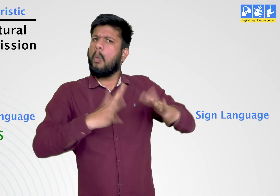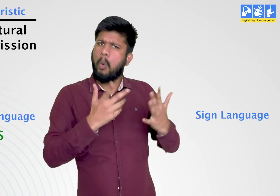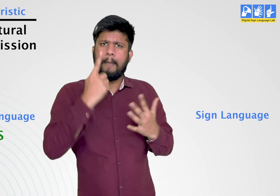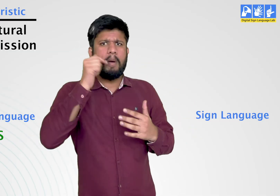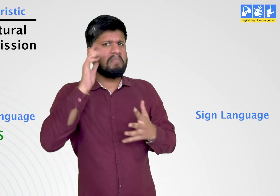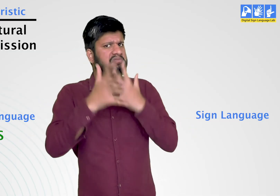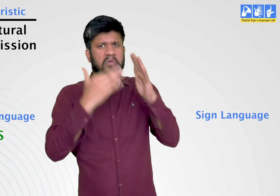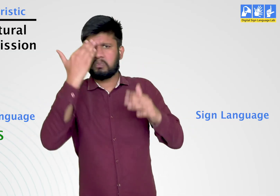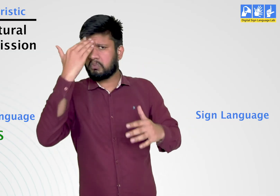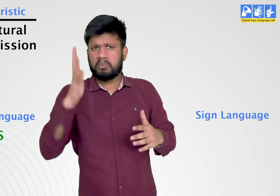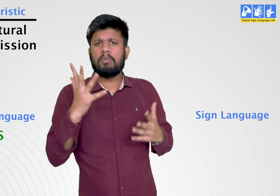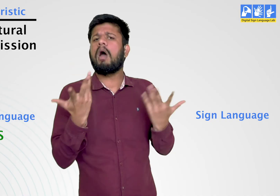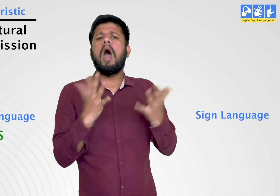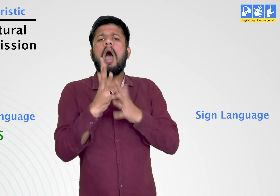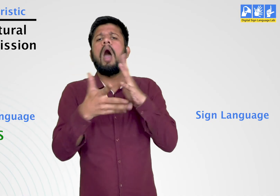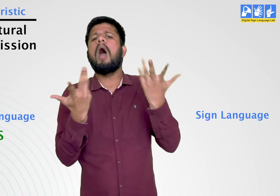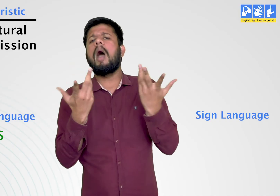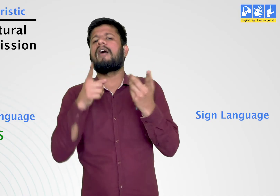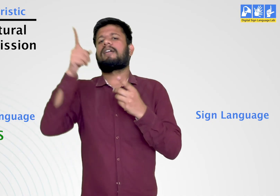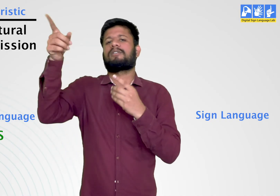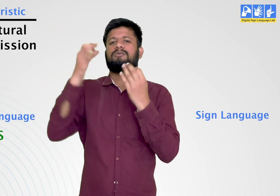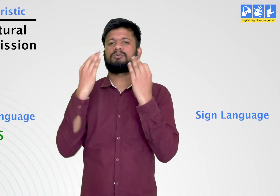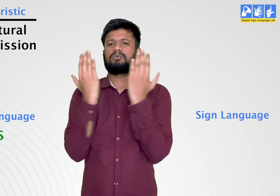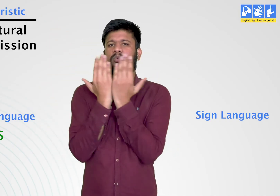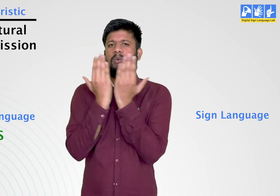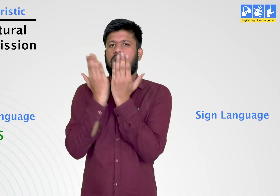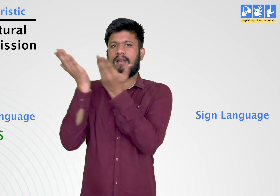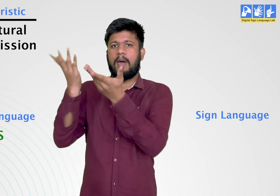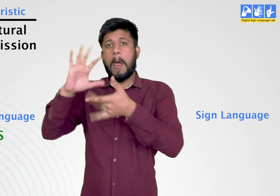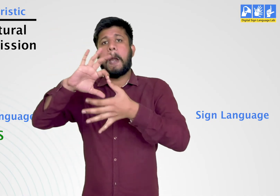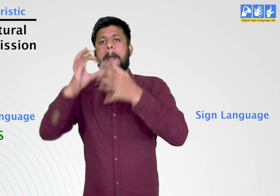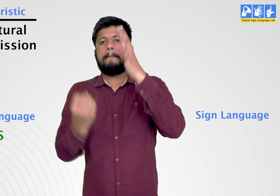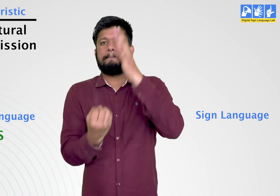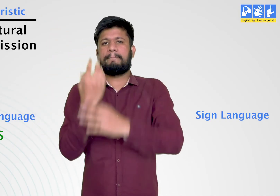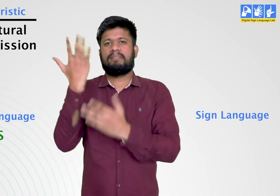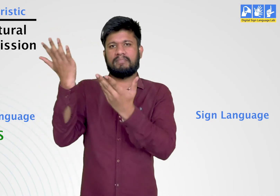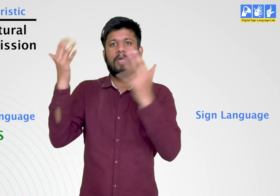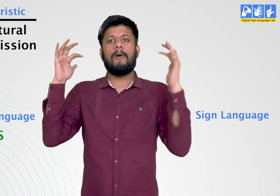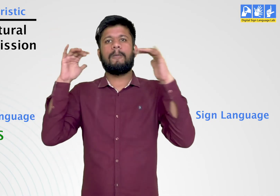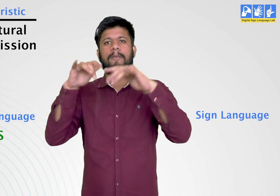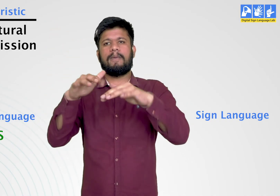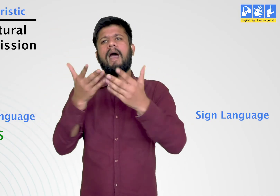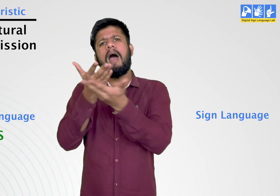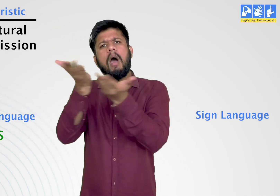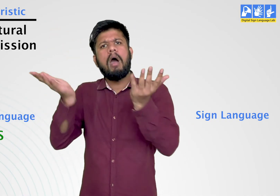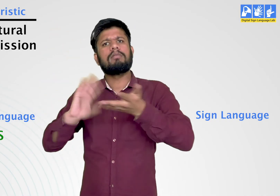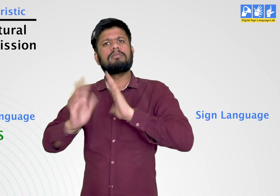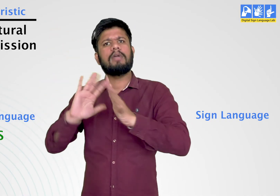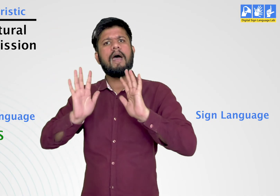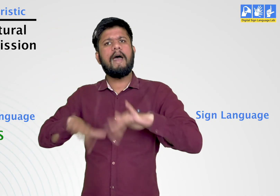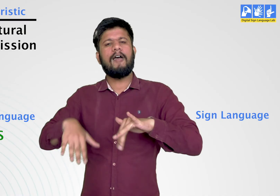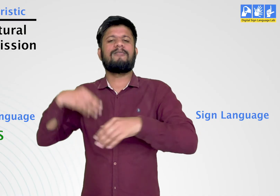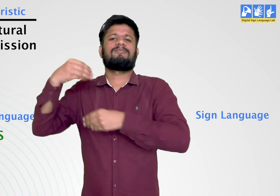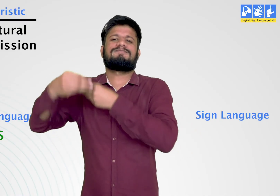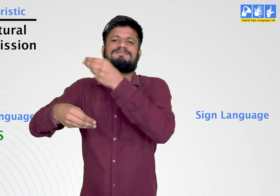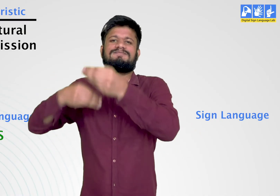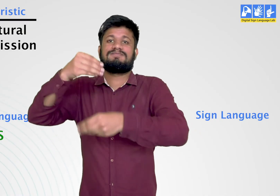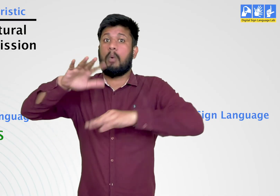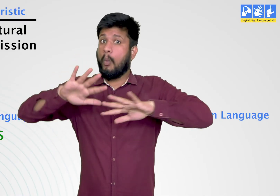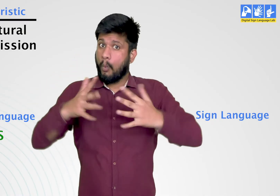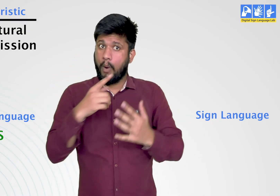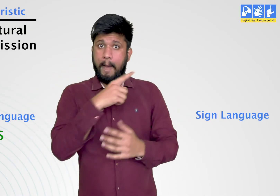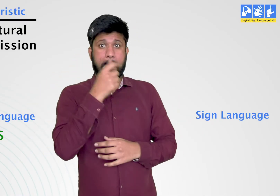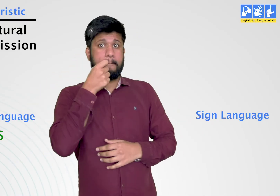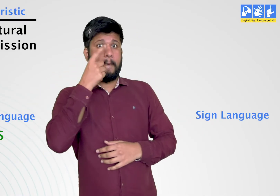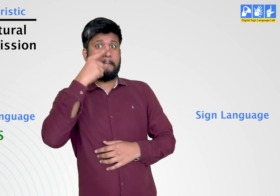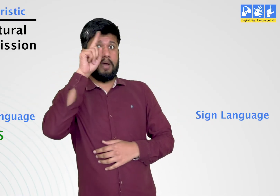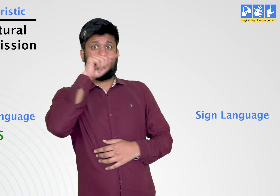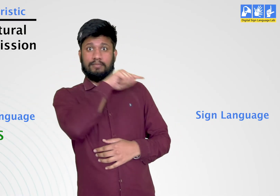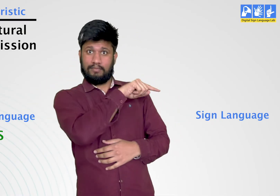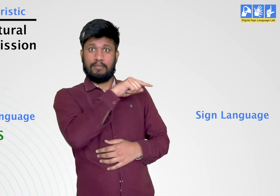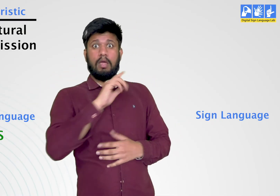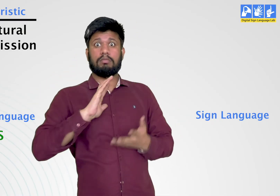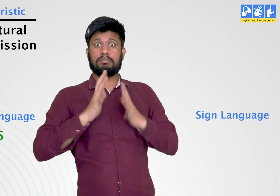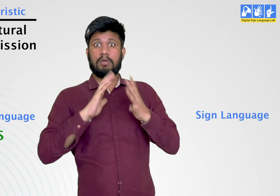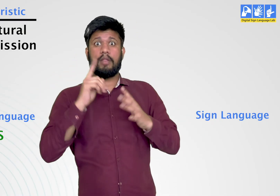or if parents are not aware about sign language then deaf children can get access to sign language in deaf schools or through deaf associations or deaf parents.